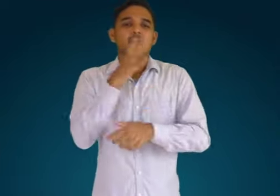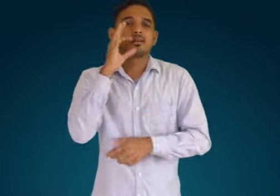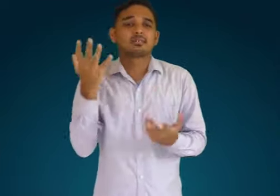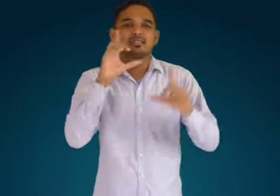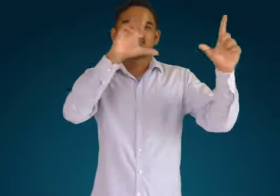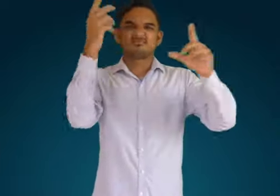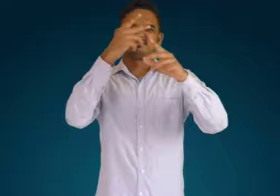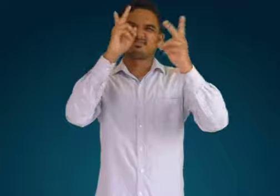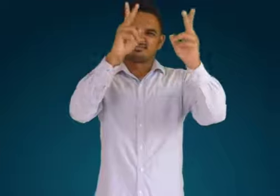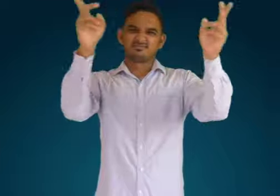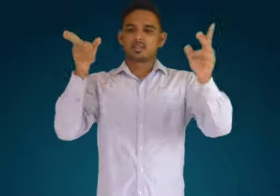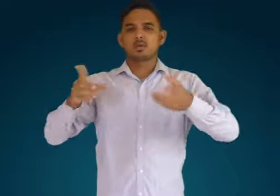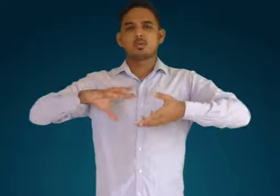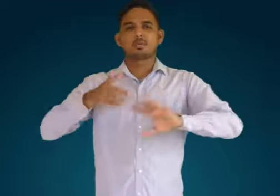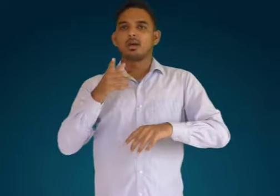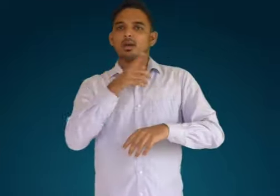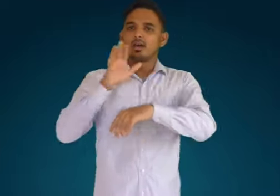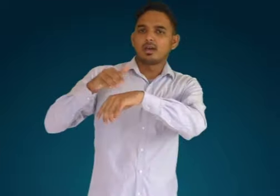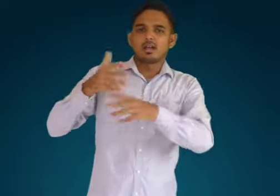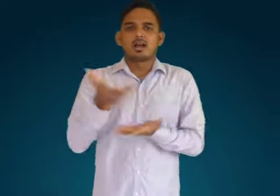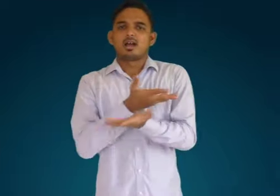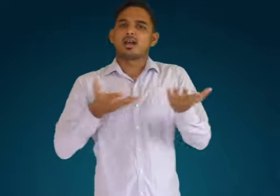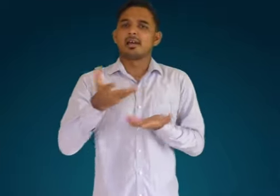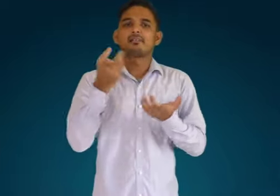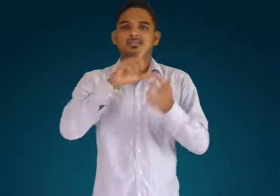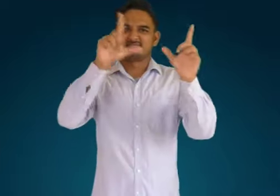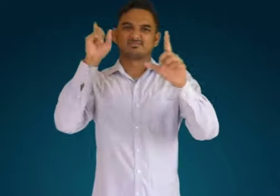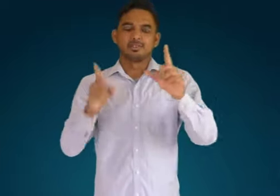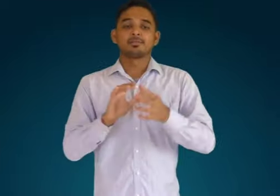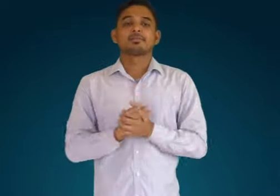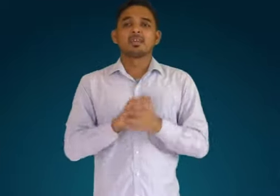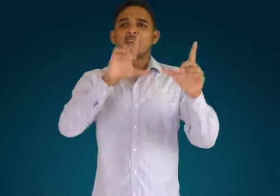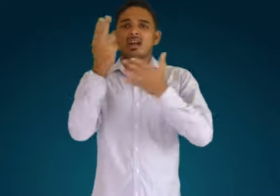visible areas of the classroom is that it also helps younger children